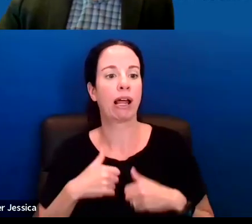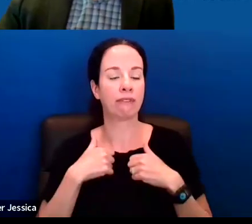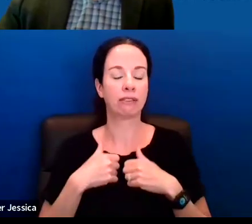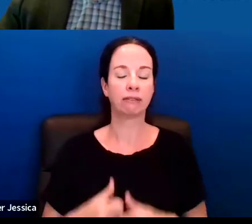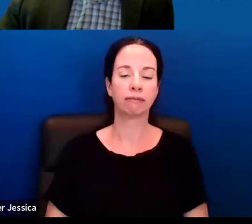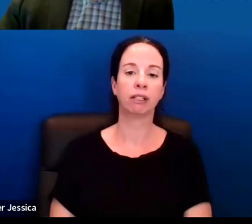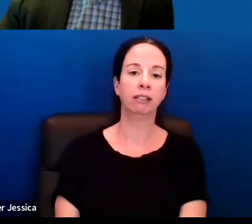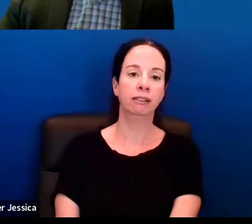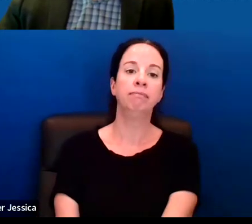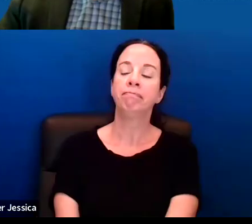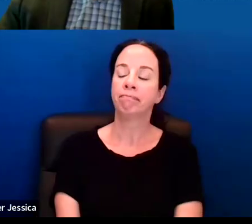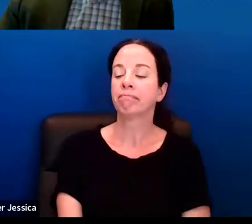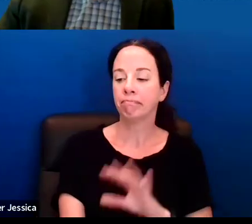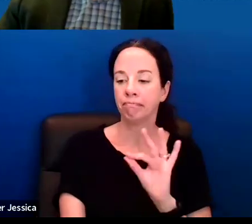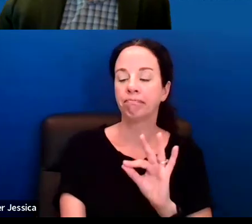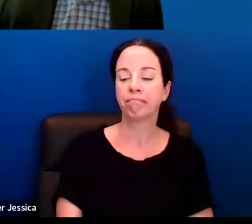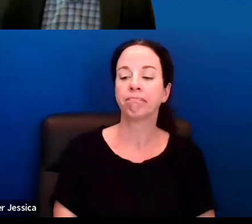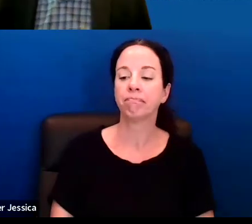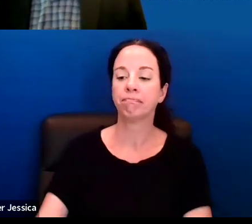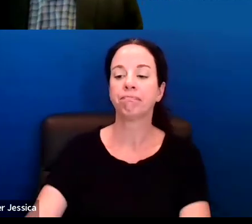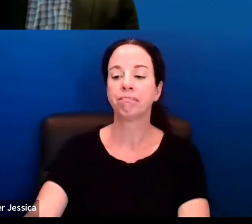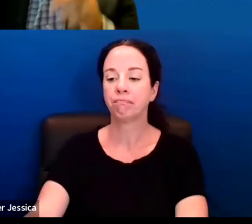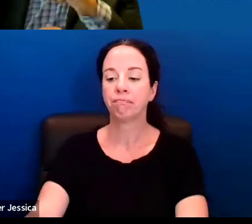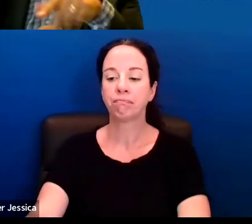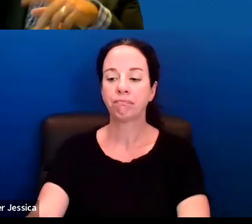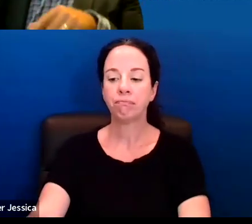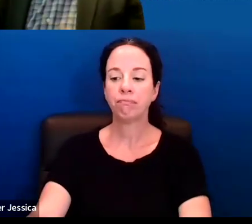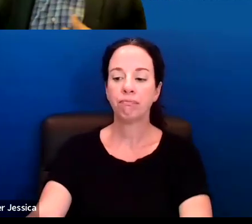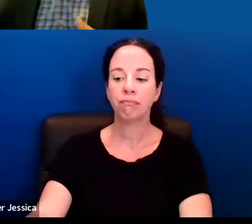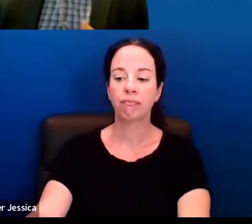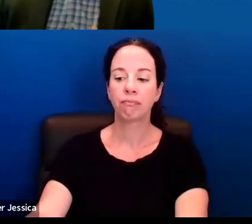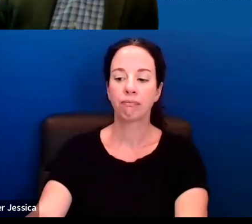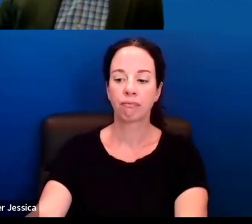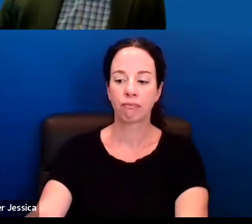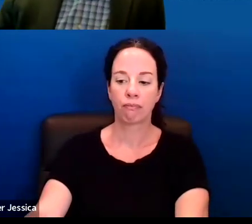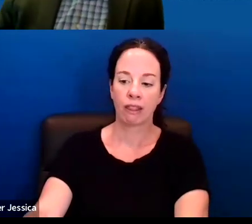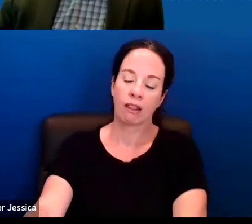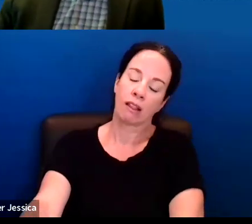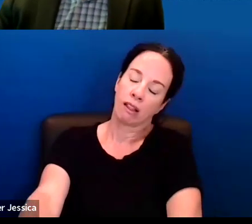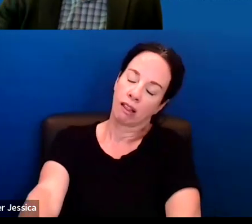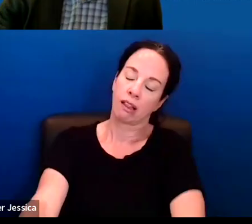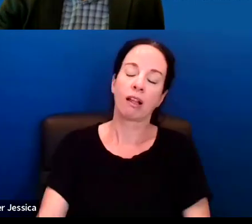Fantastic. Well, more to come on that, because I know we're working with NDIA, and we're